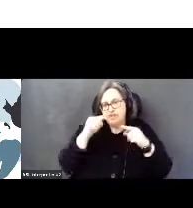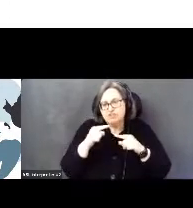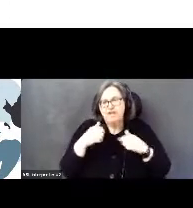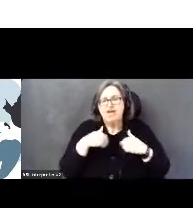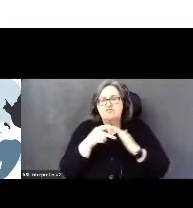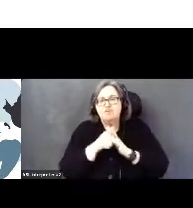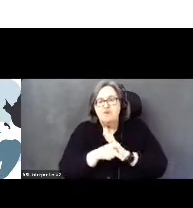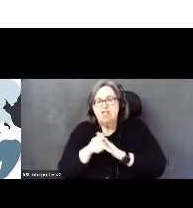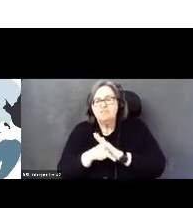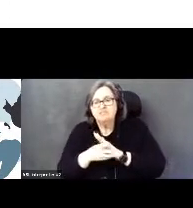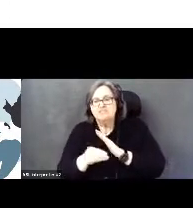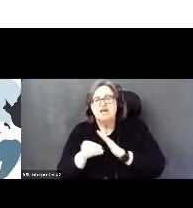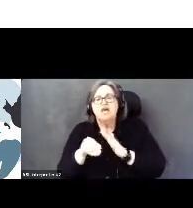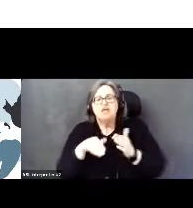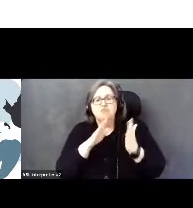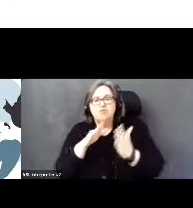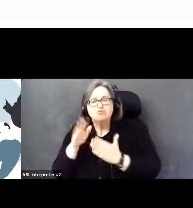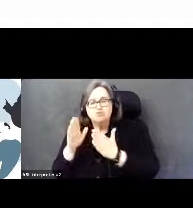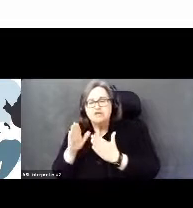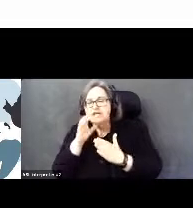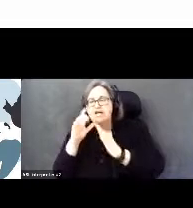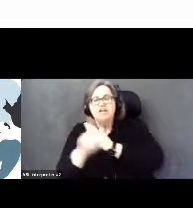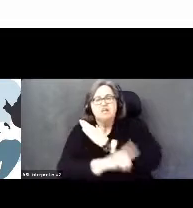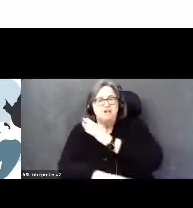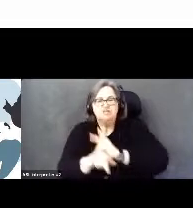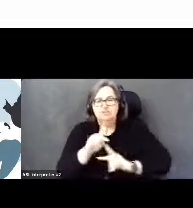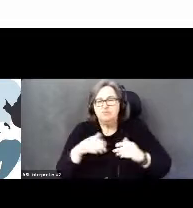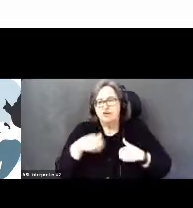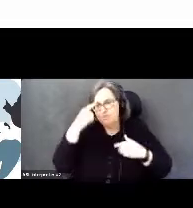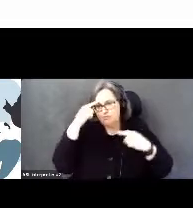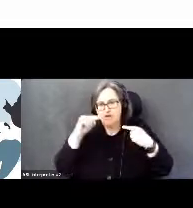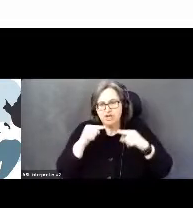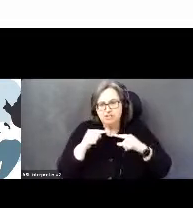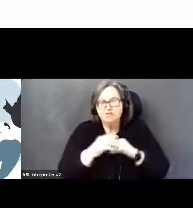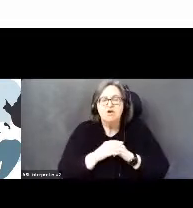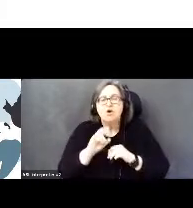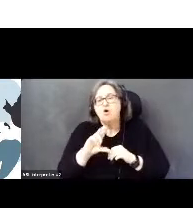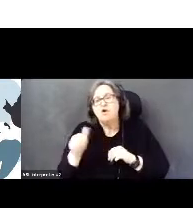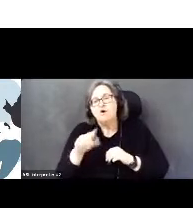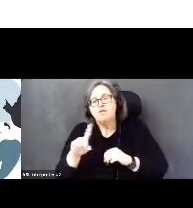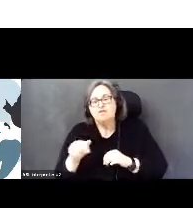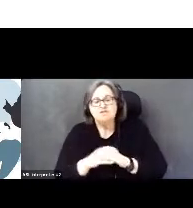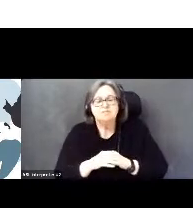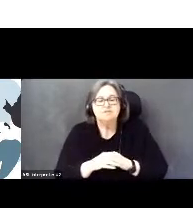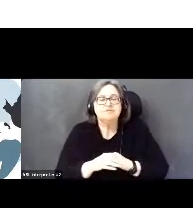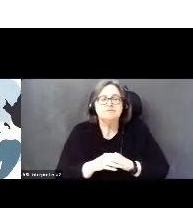practices to not penalize folks with brain injury or with other disabilities and really